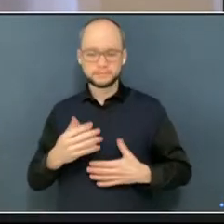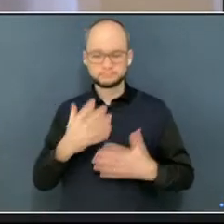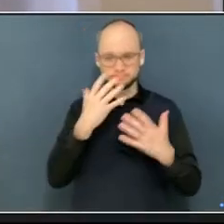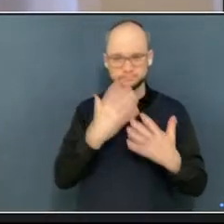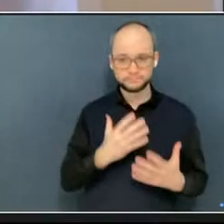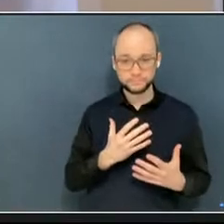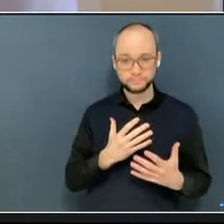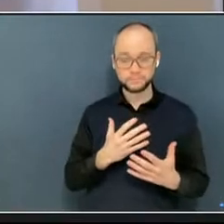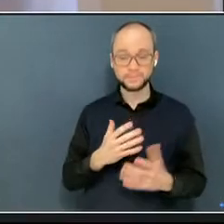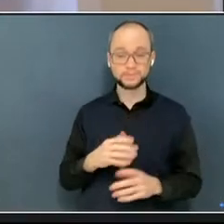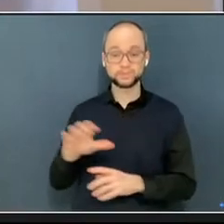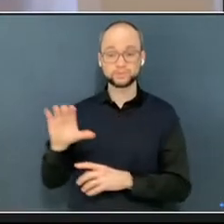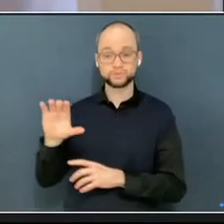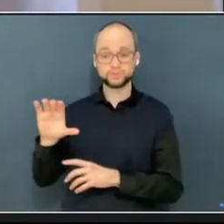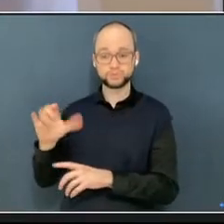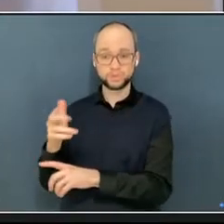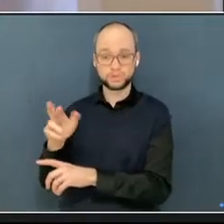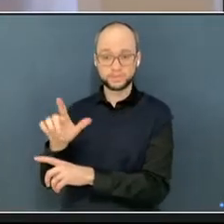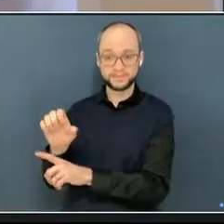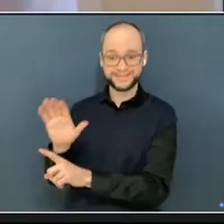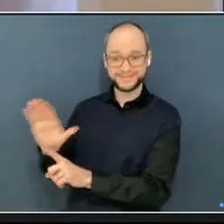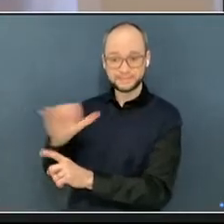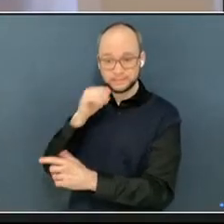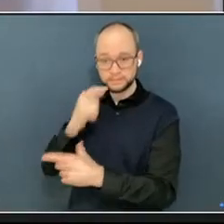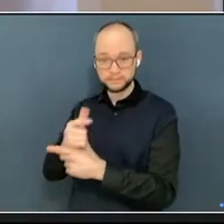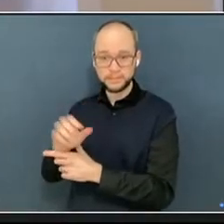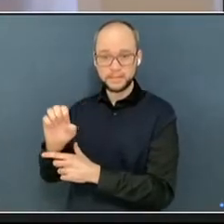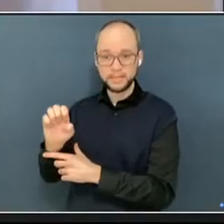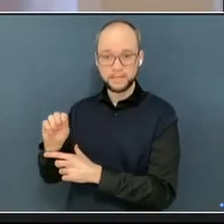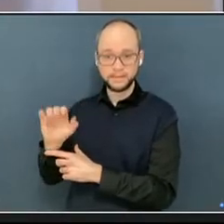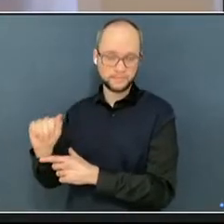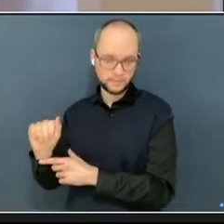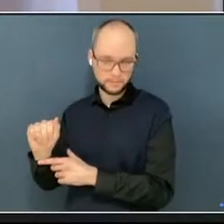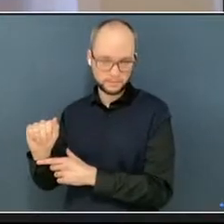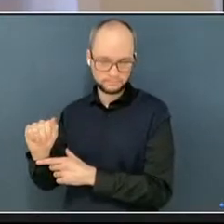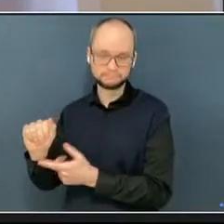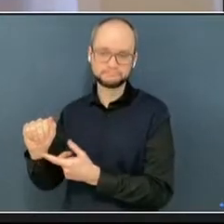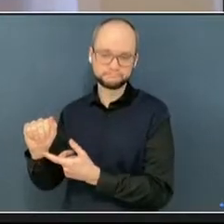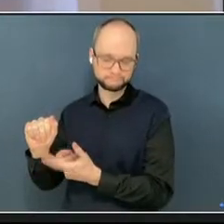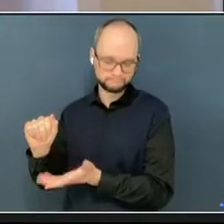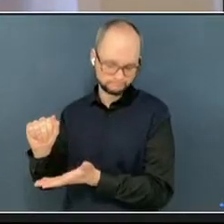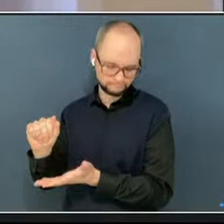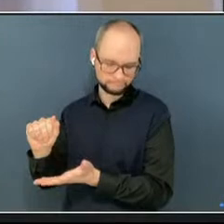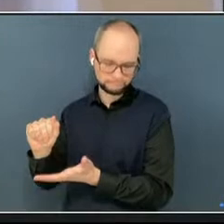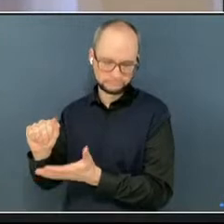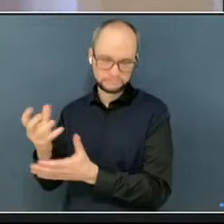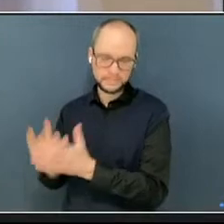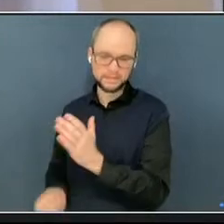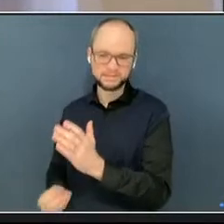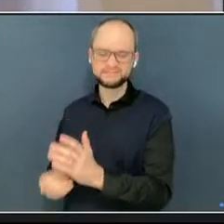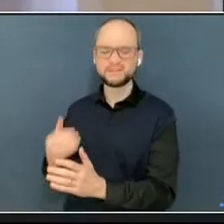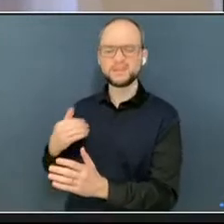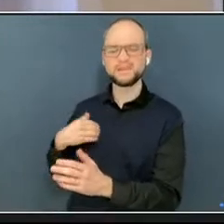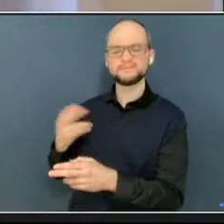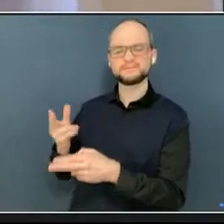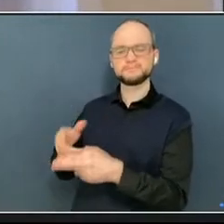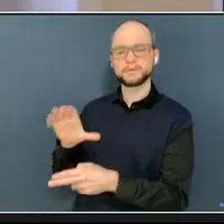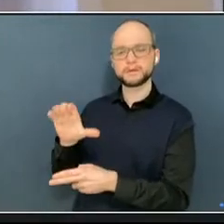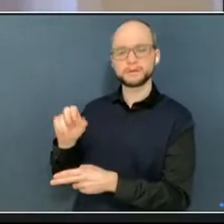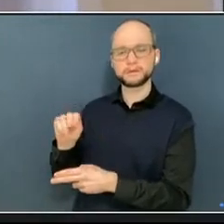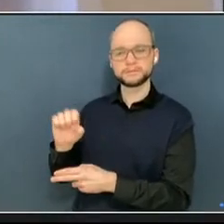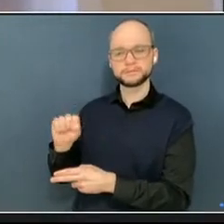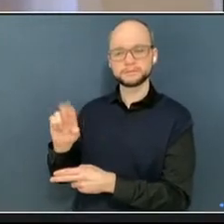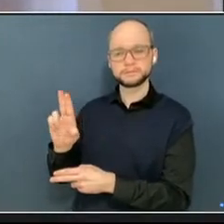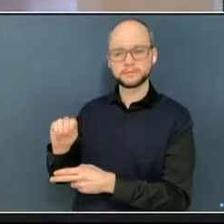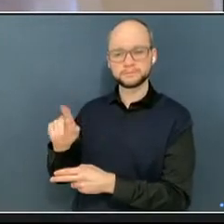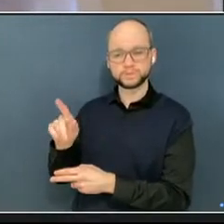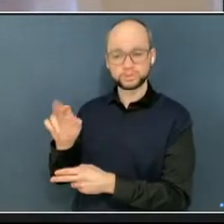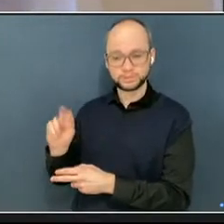had passed away. She had consumption, you know it as tuberculosis. She was 21. But by the end of the month